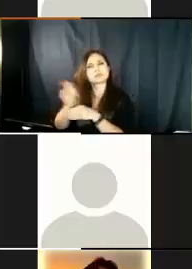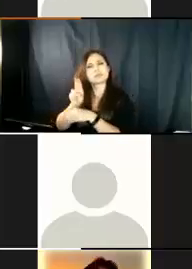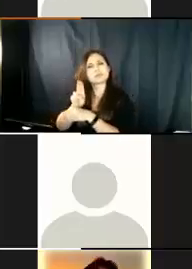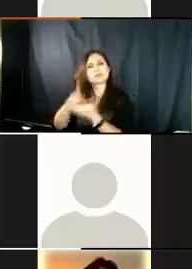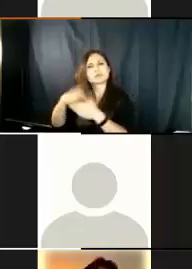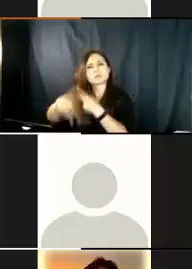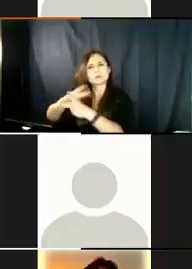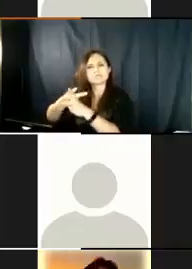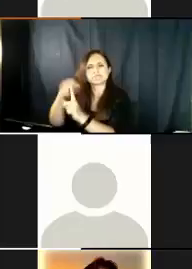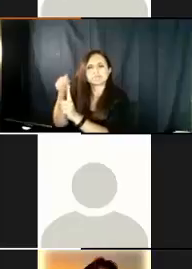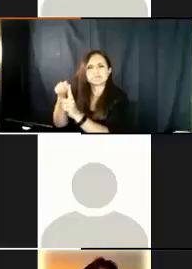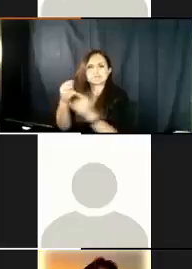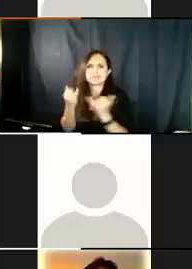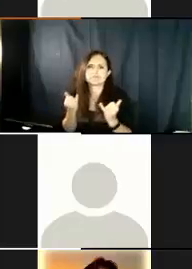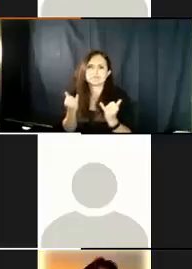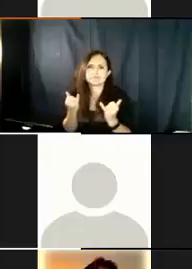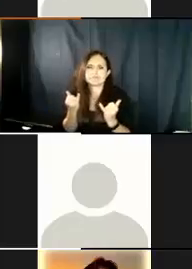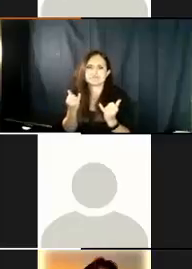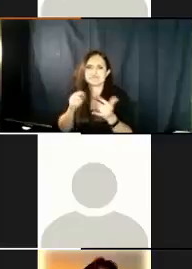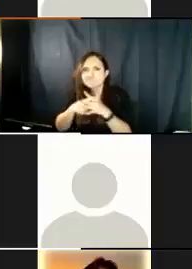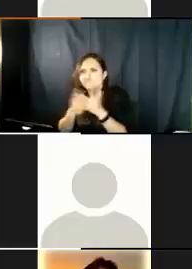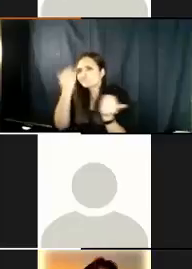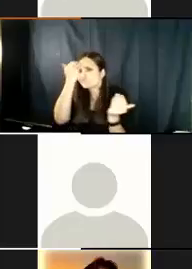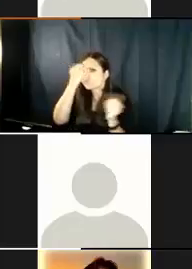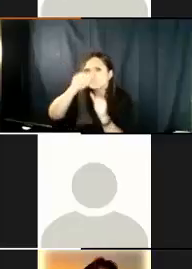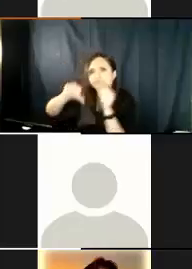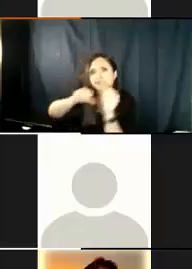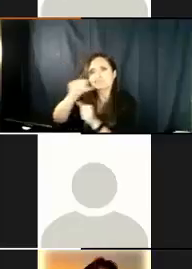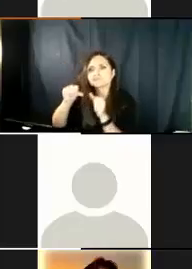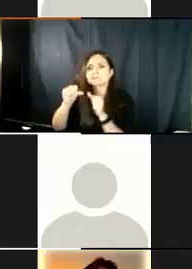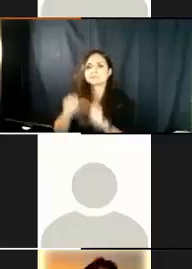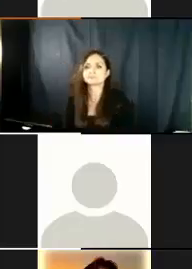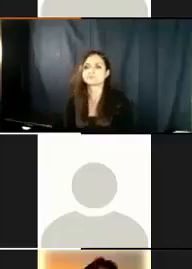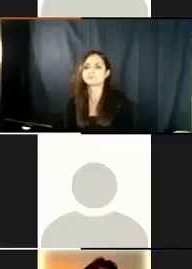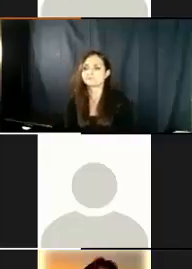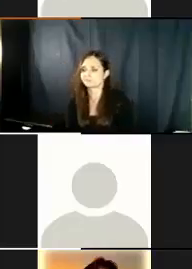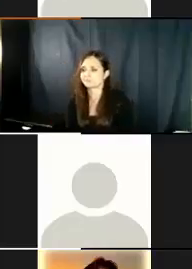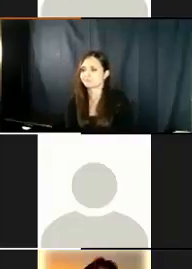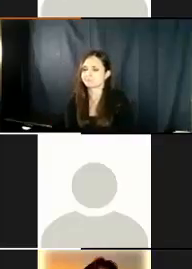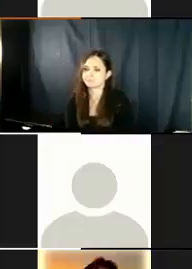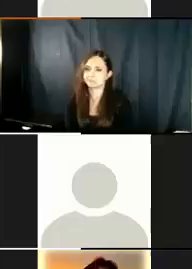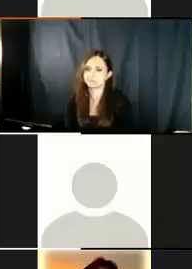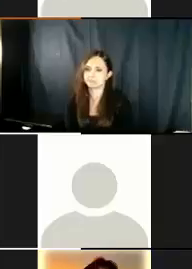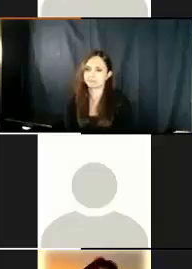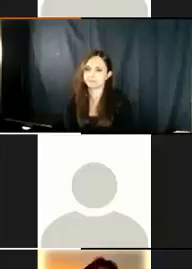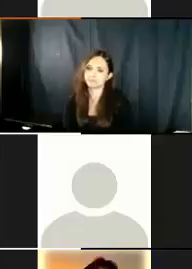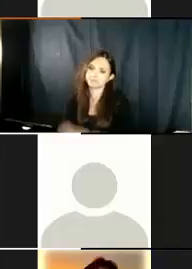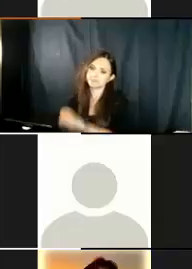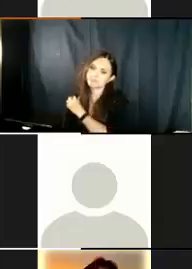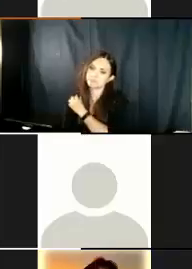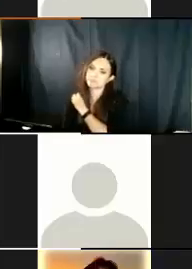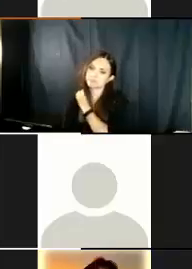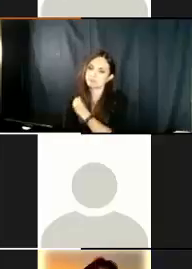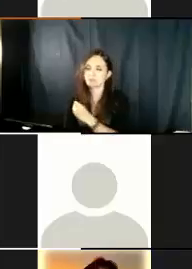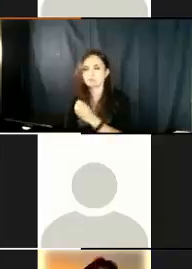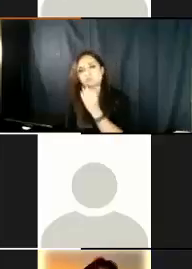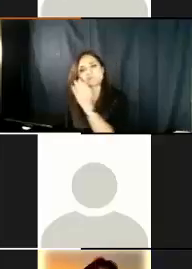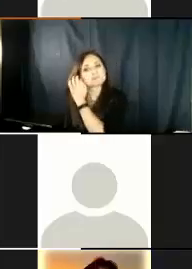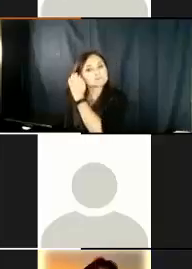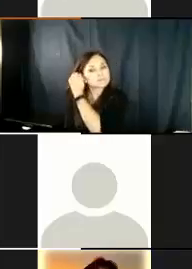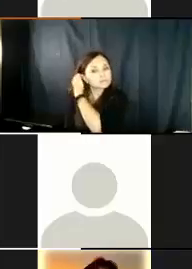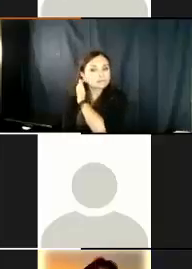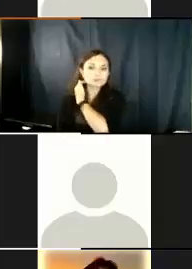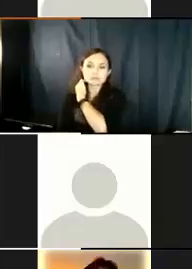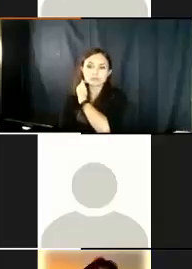just so we can get to know each person in the room.